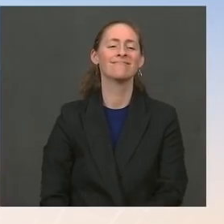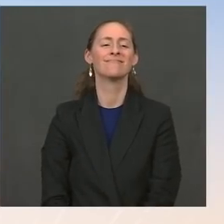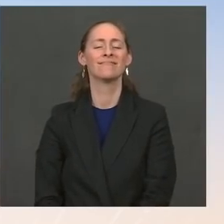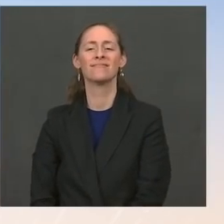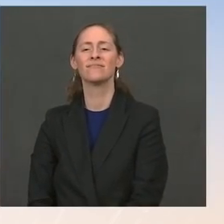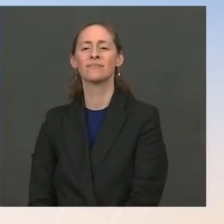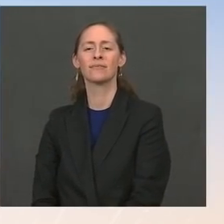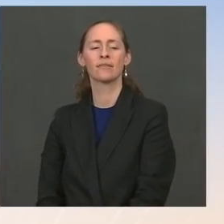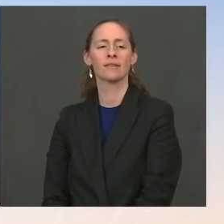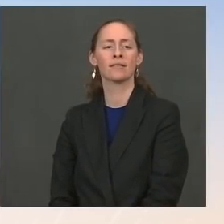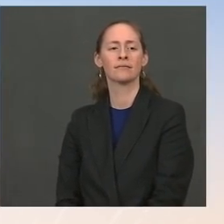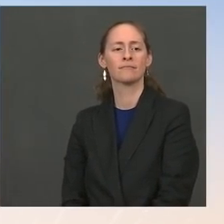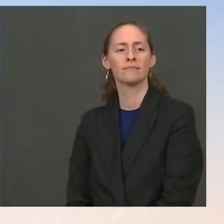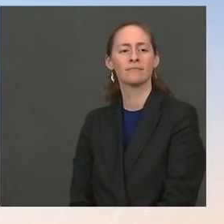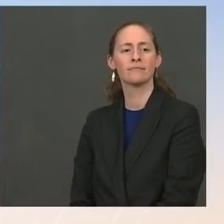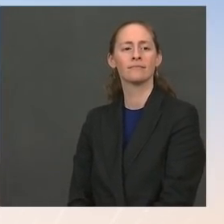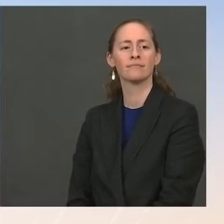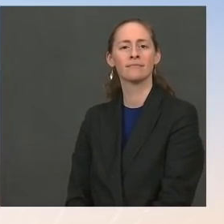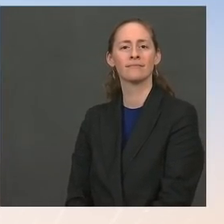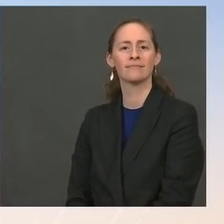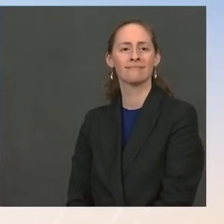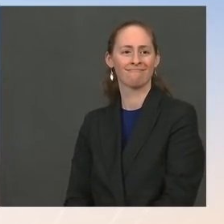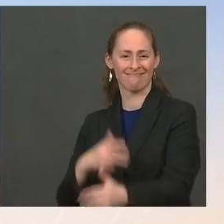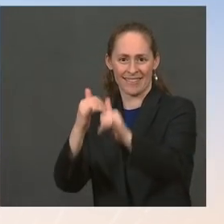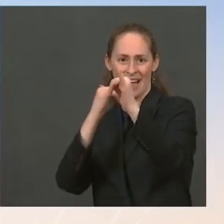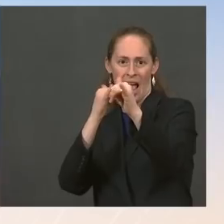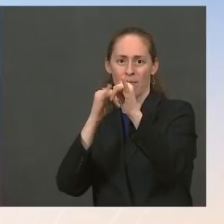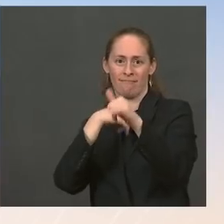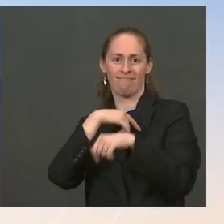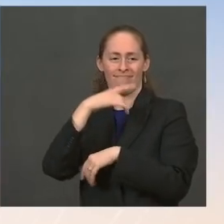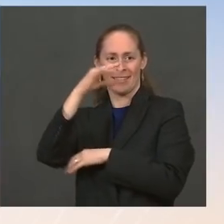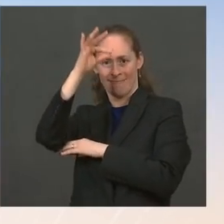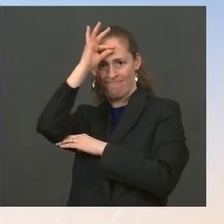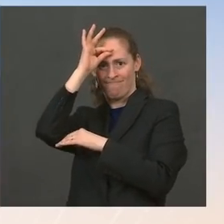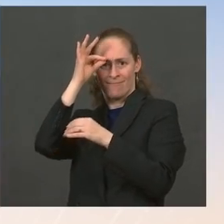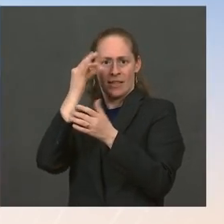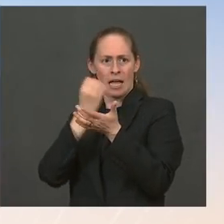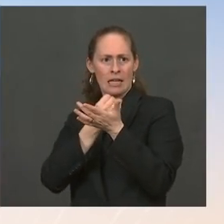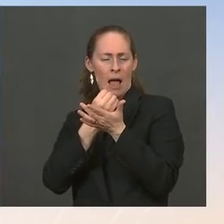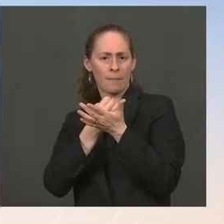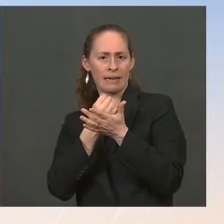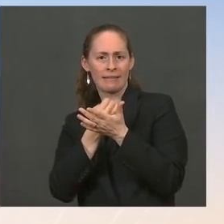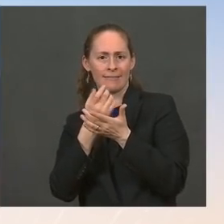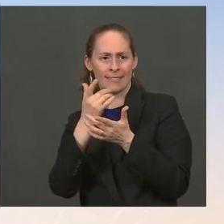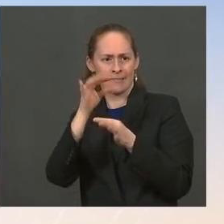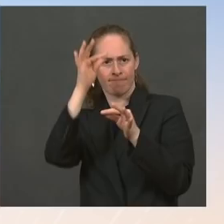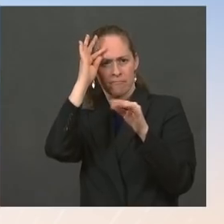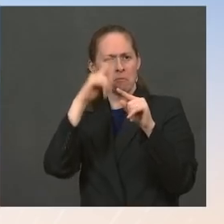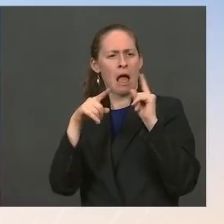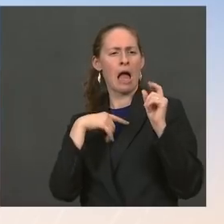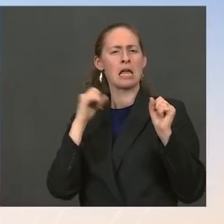Ms. Psaki: The Press: -- but I can divide by 10 years. And even if you take -- would you be willing to go so far